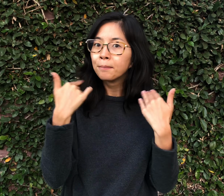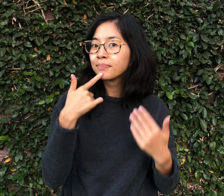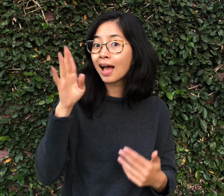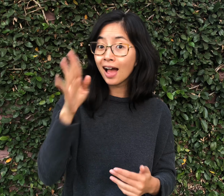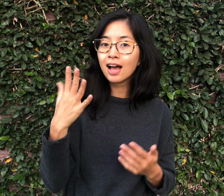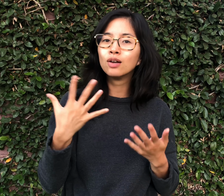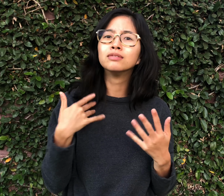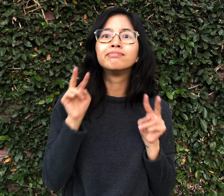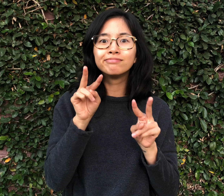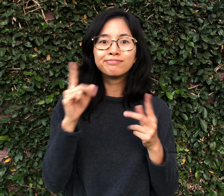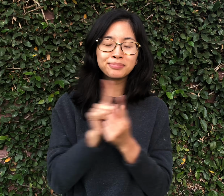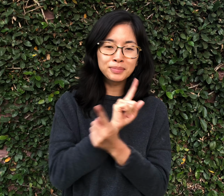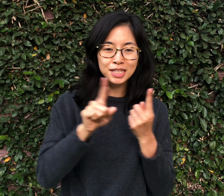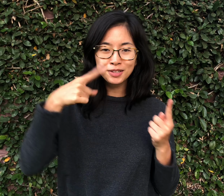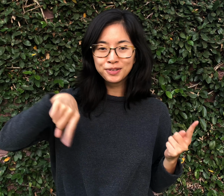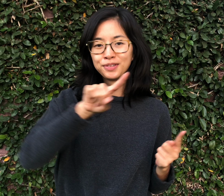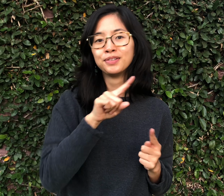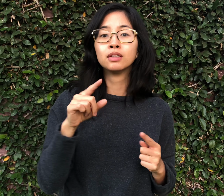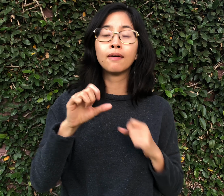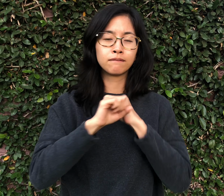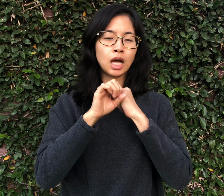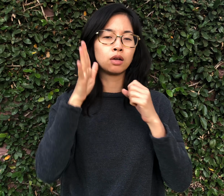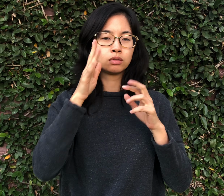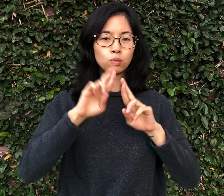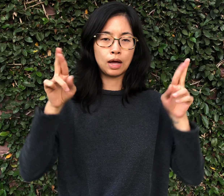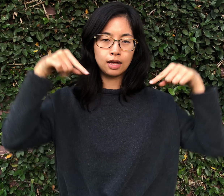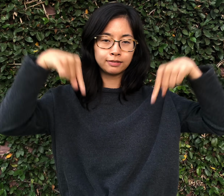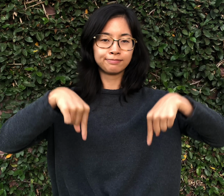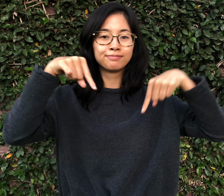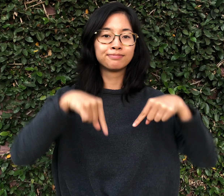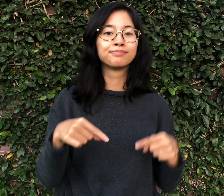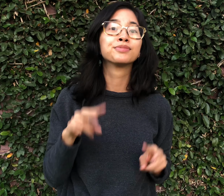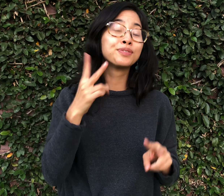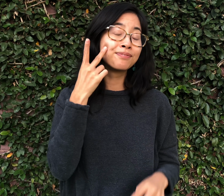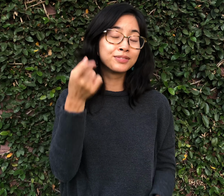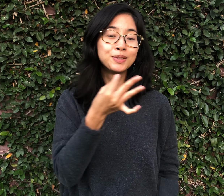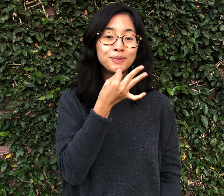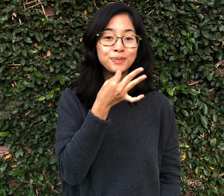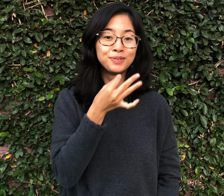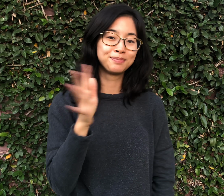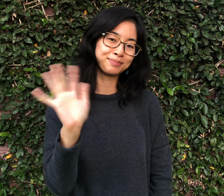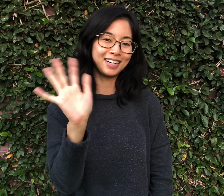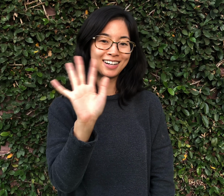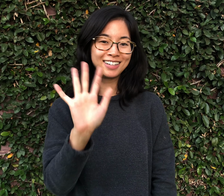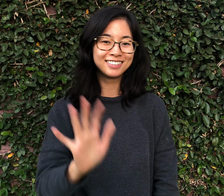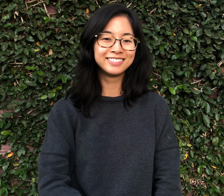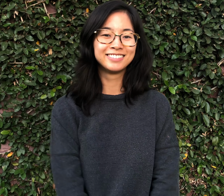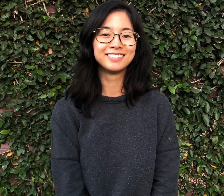Come say hello! We look forward to meet you. Flyer will be shared below. See you soon. Bye!